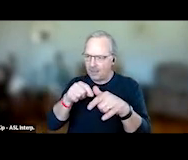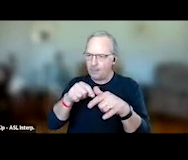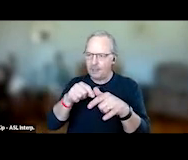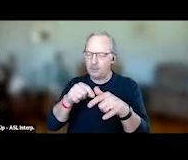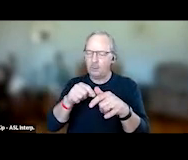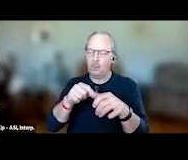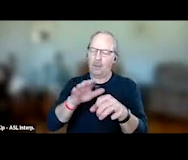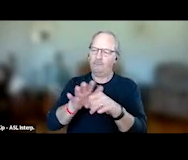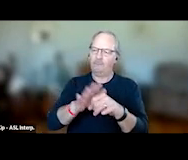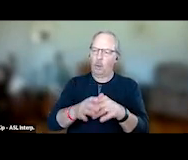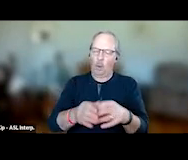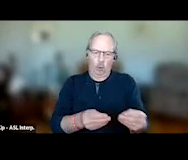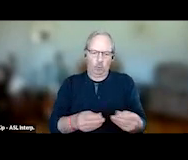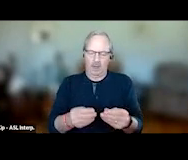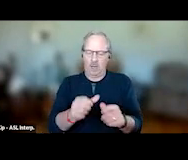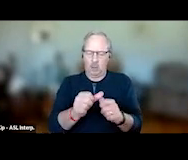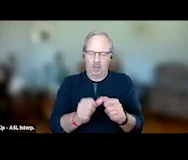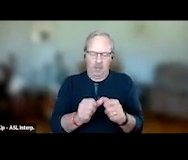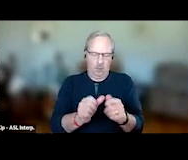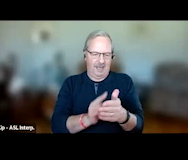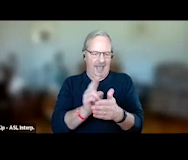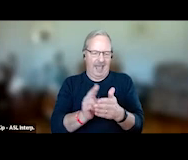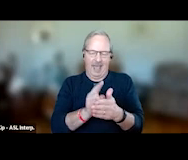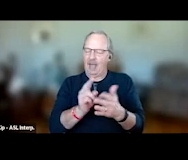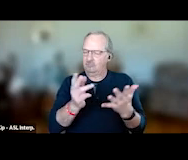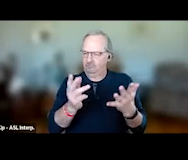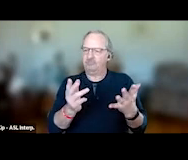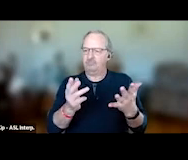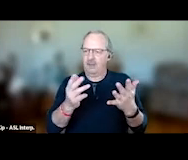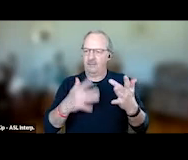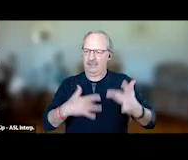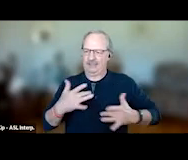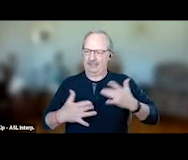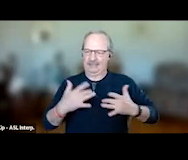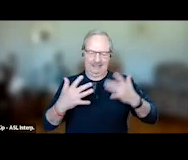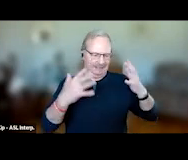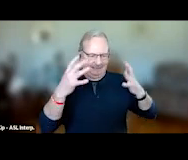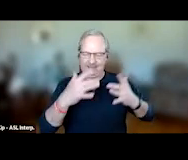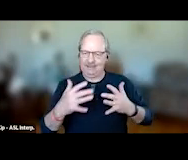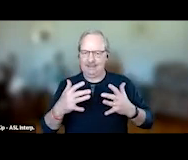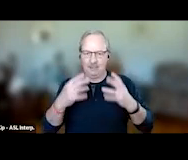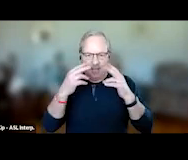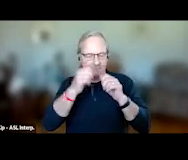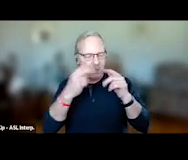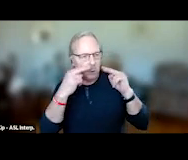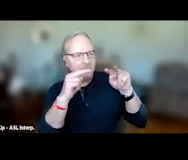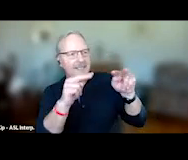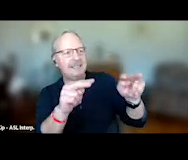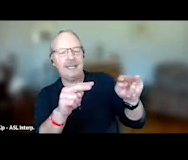which just means using every sense, right? So this is the visual part of grounding, everything you can see. Take a moment and listen and tell me everything